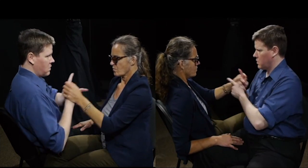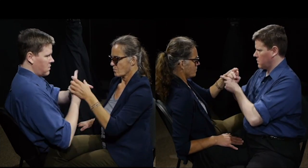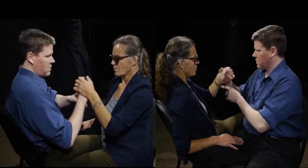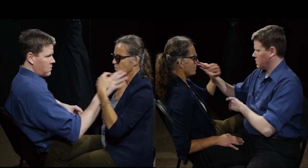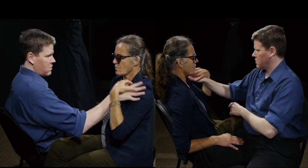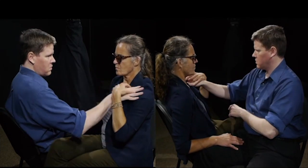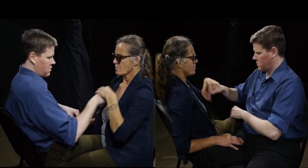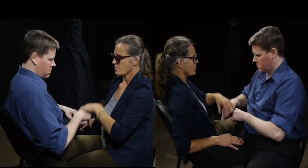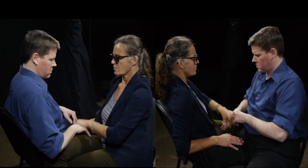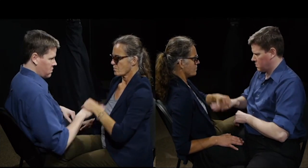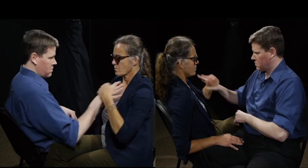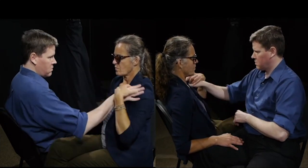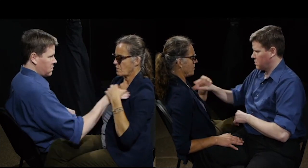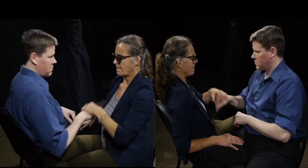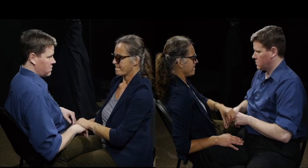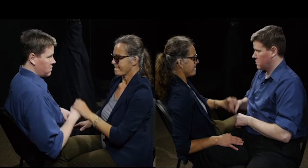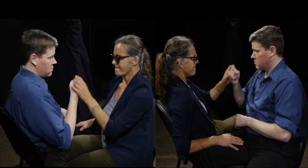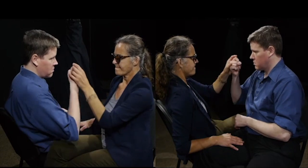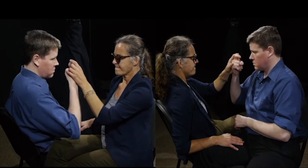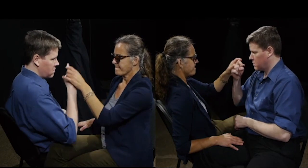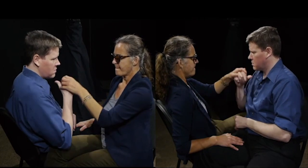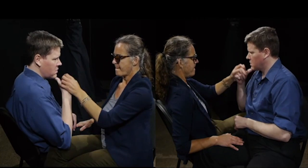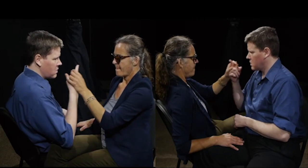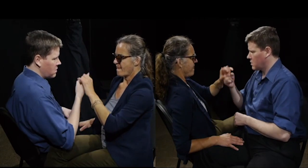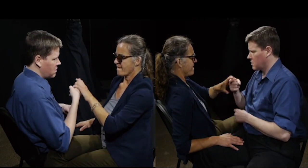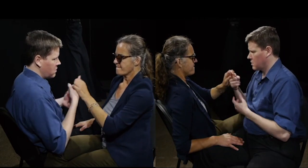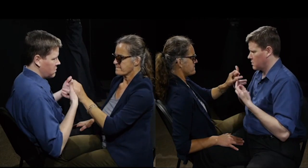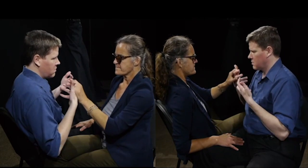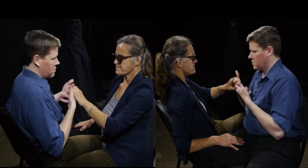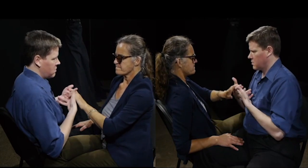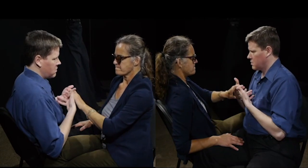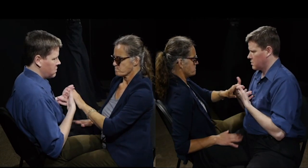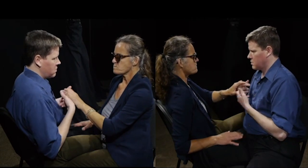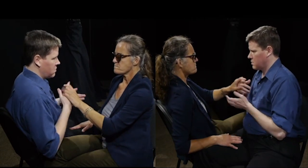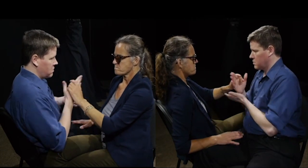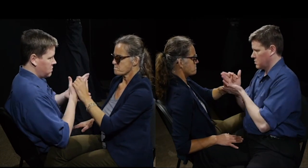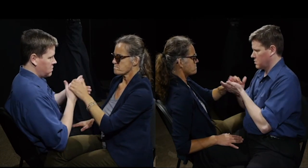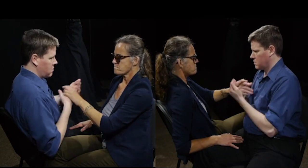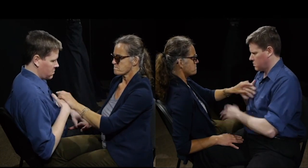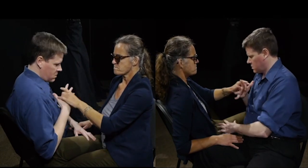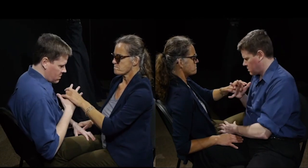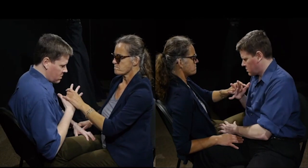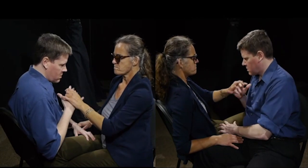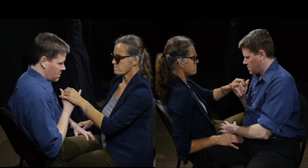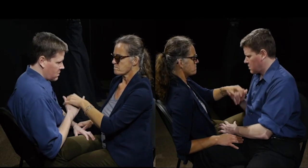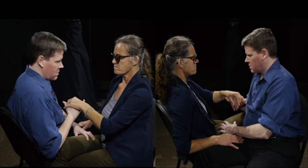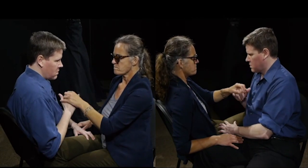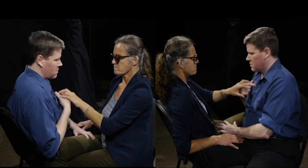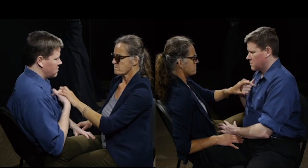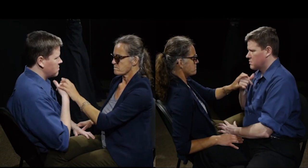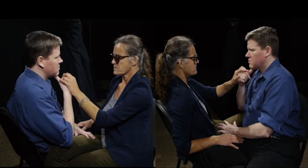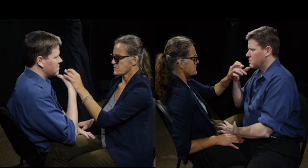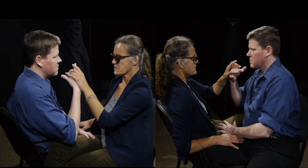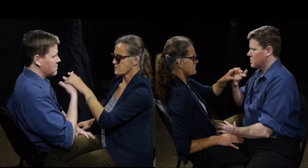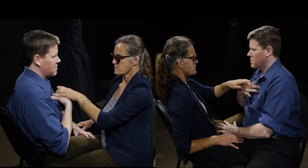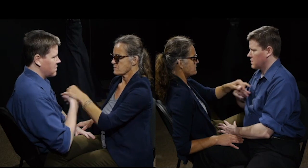ASL words are now part of Protactile's foreign vocabulary. Some ASL words, though,